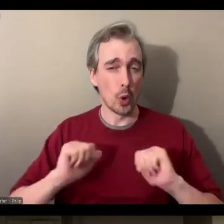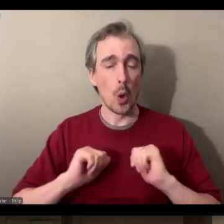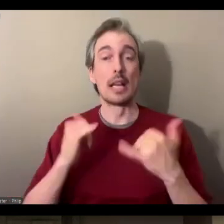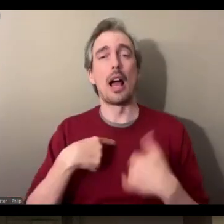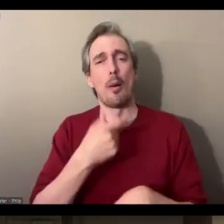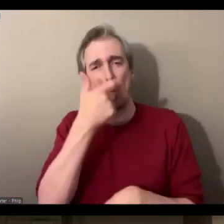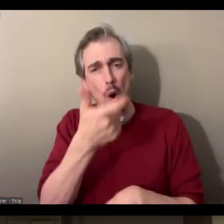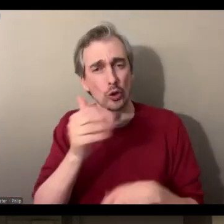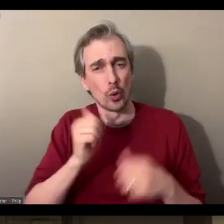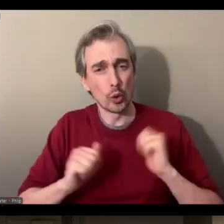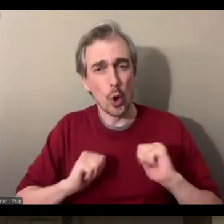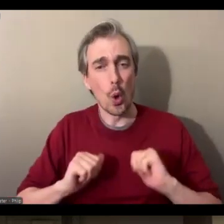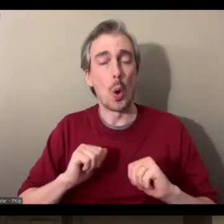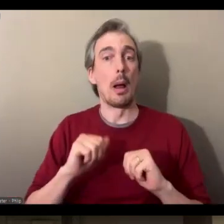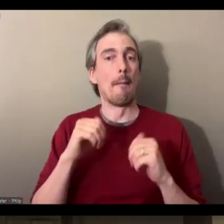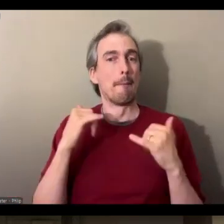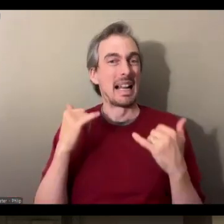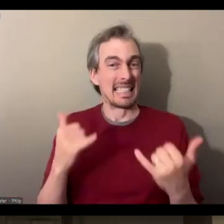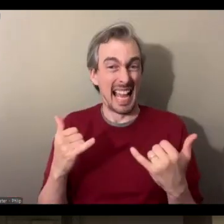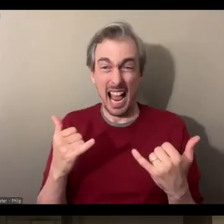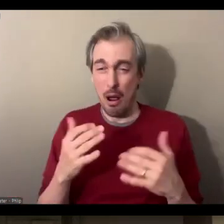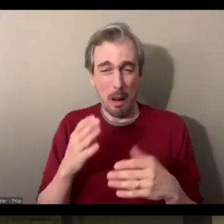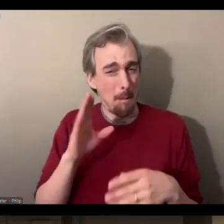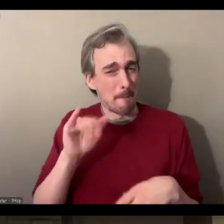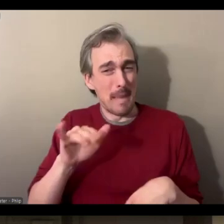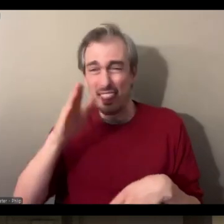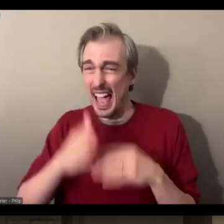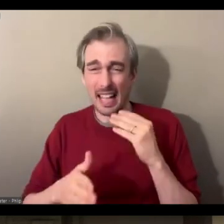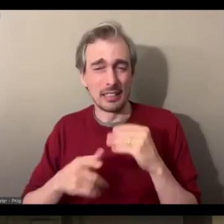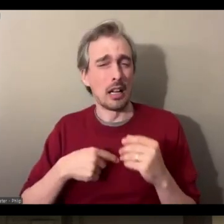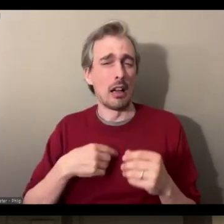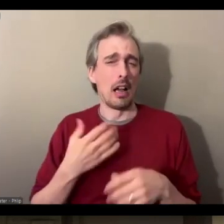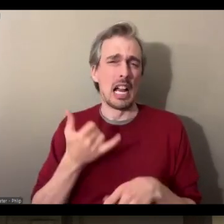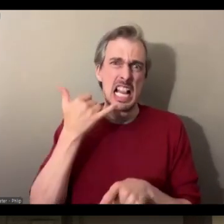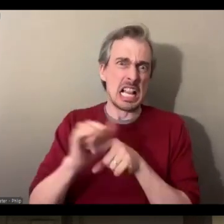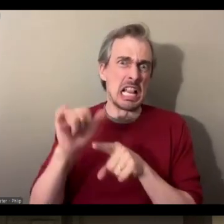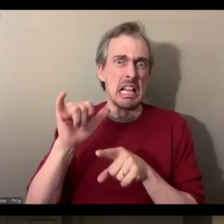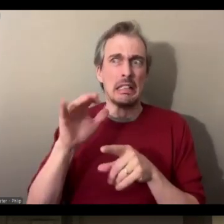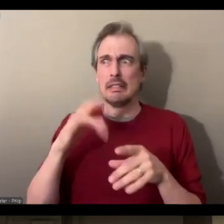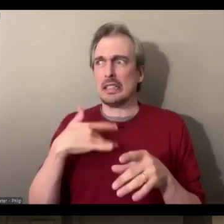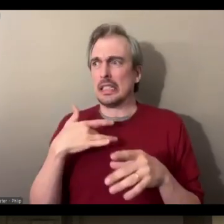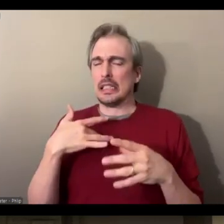gonna park, of not knowing how the experience of getting to our seat is going to be, or what